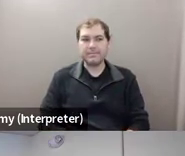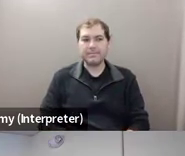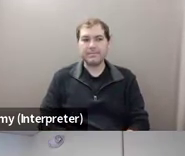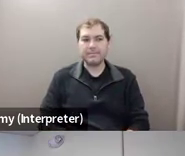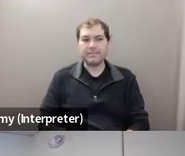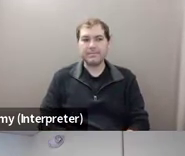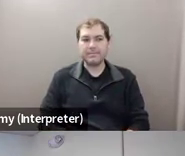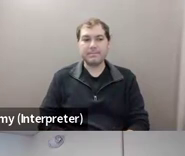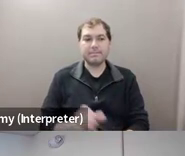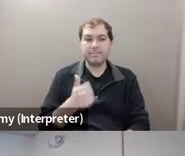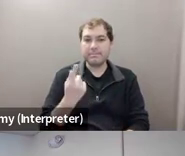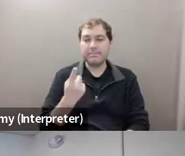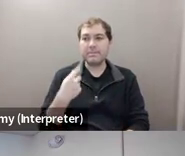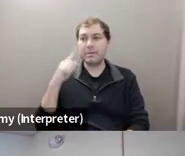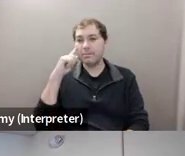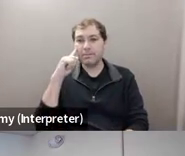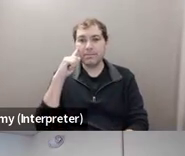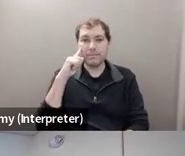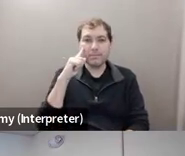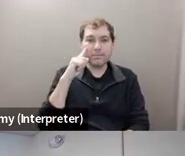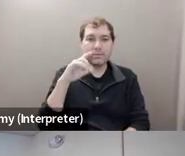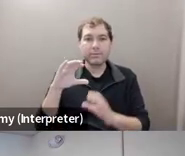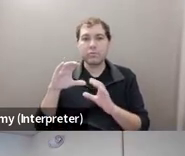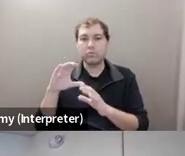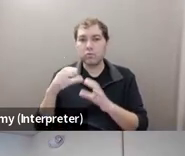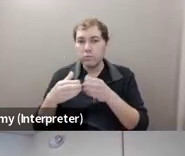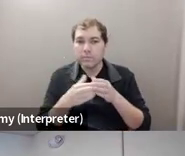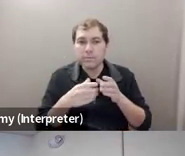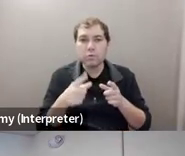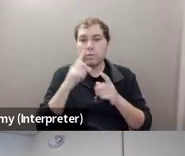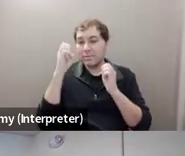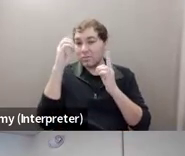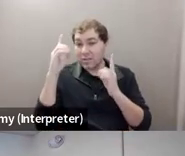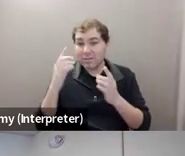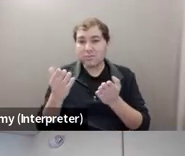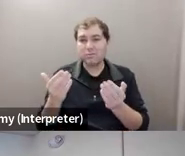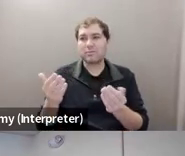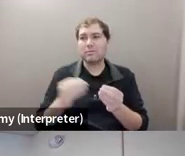Rebecca - APRIL: anyone. I heard a few people have some groups. You're doing some education. Let's hear some more about that.